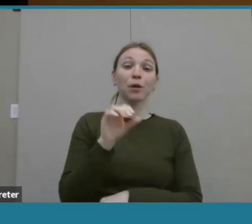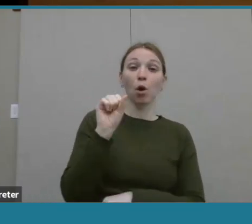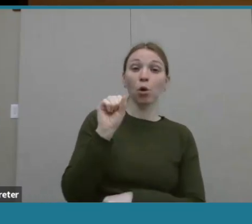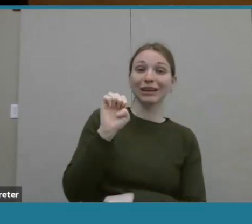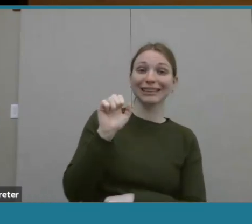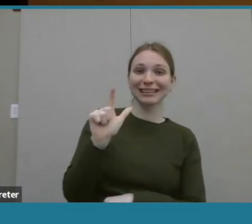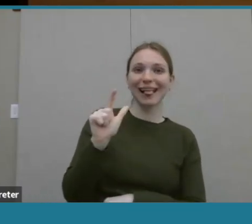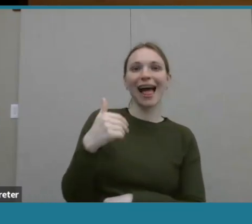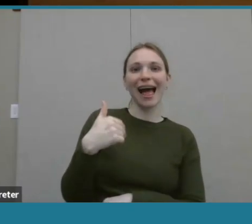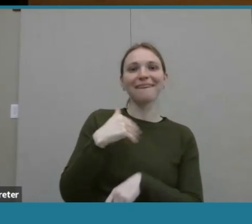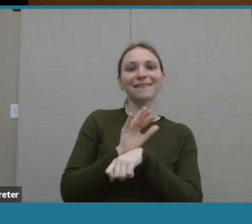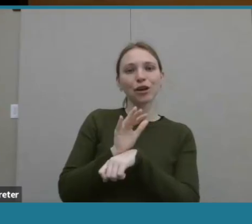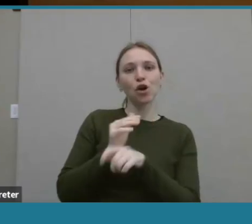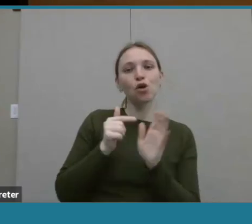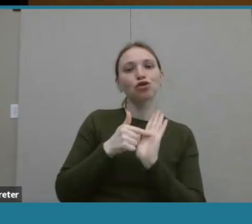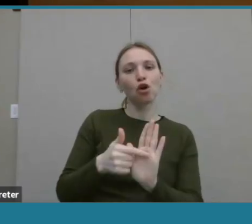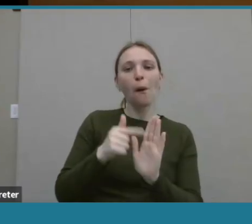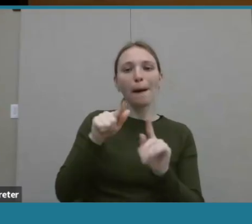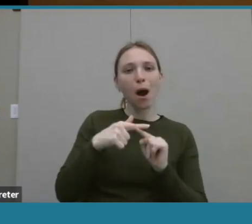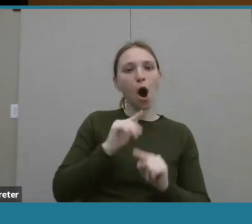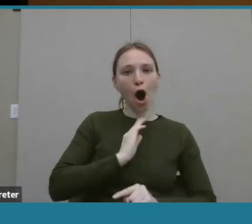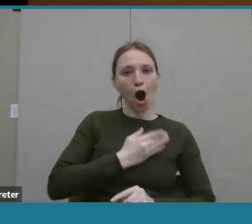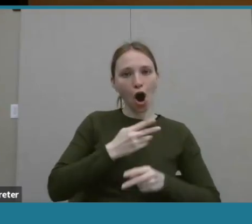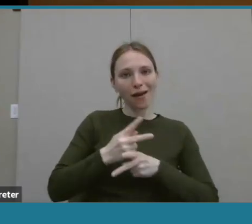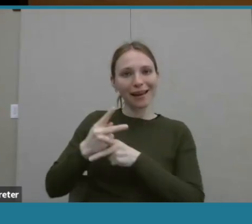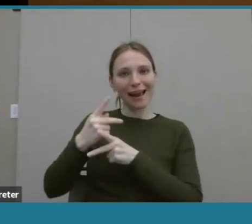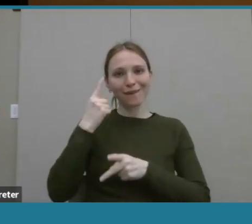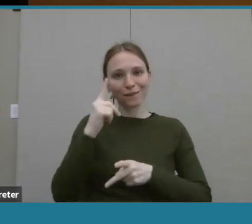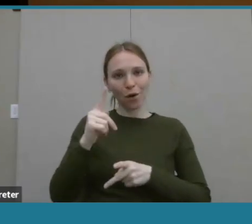the care for our seals. That video is available with open captions.